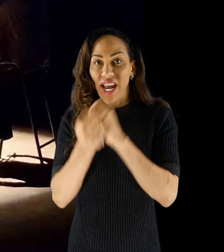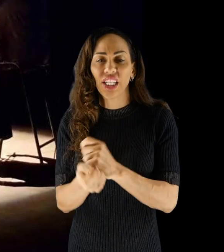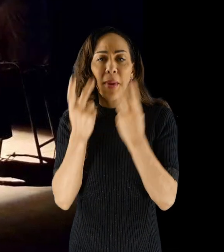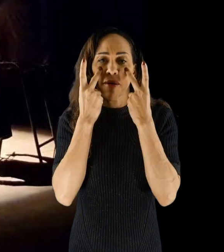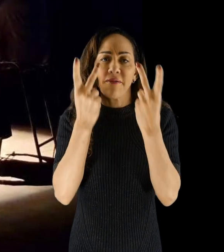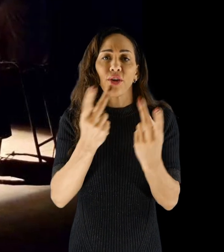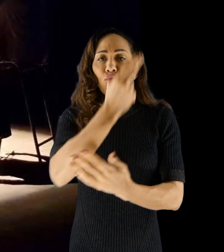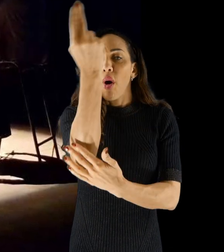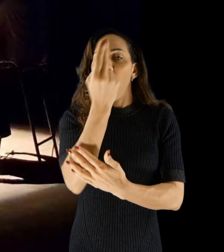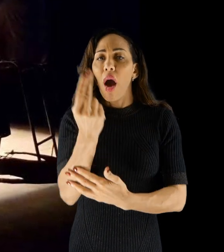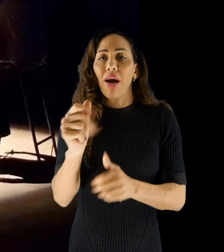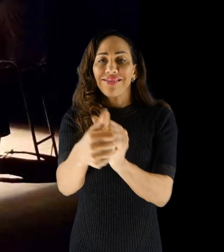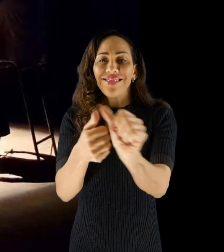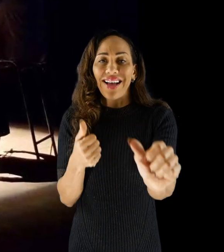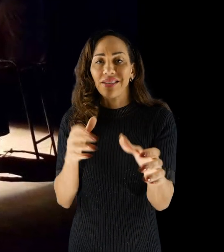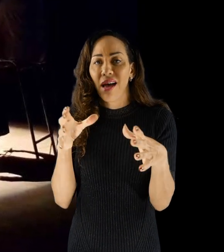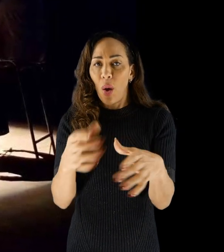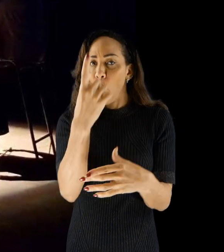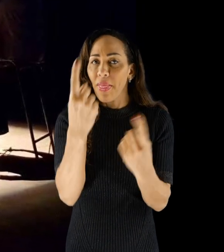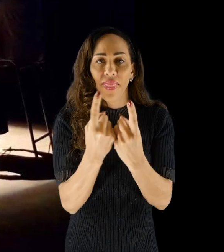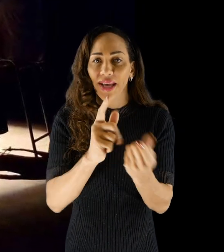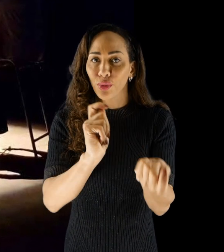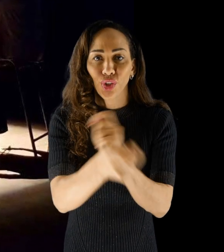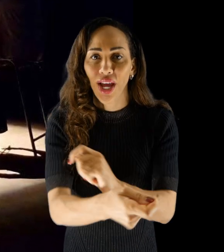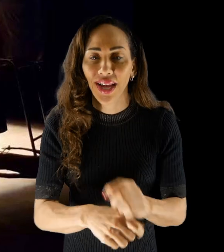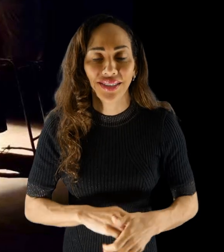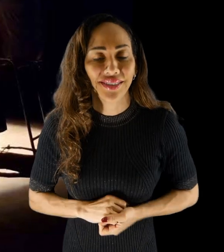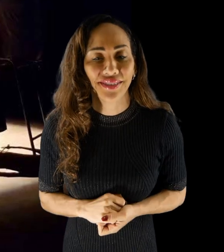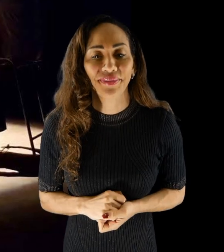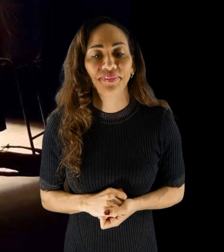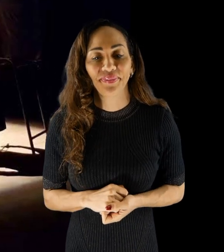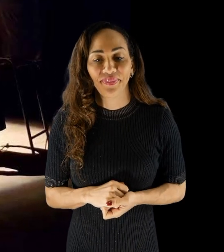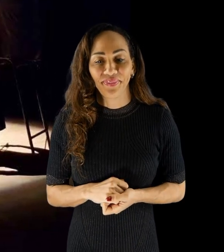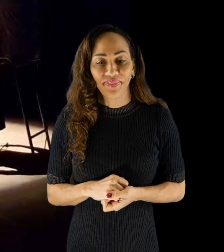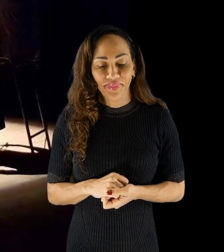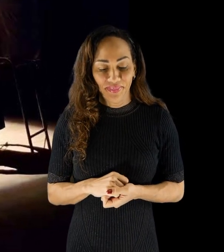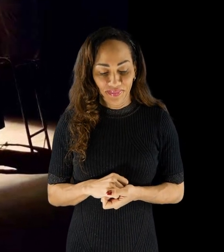The one thing that I'd like to change about the visual arts sector is the power structures and the way that they work.